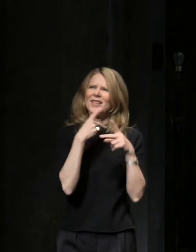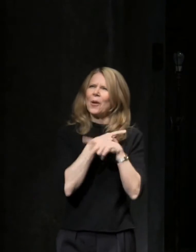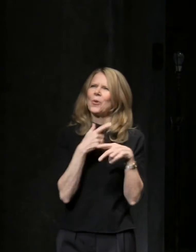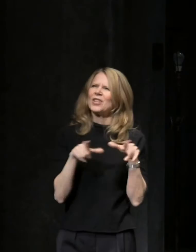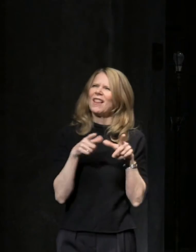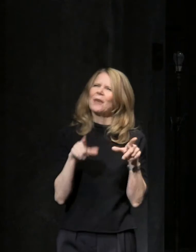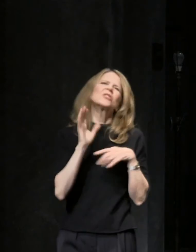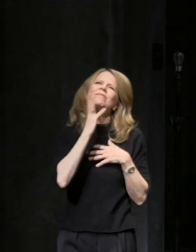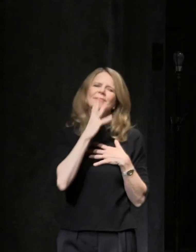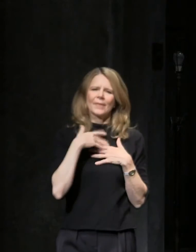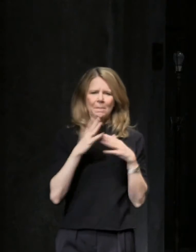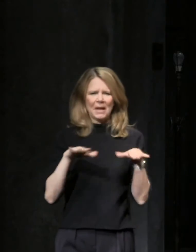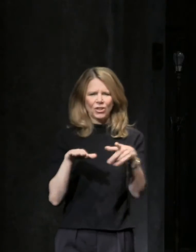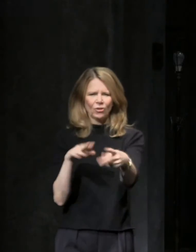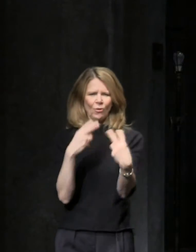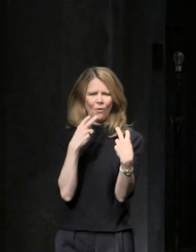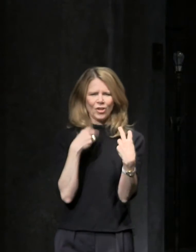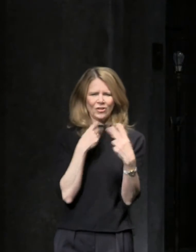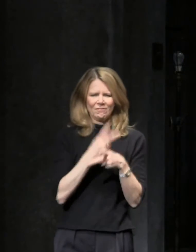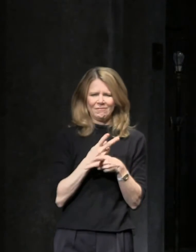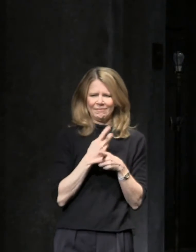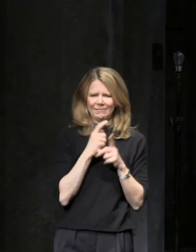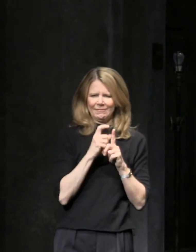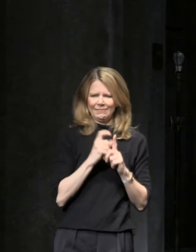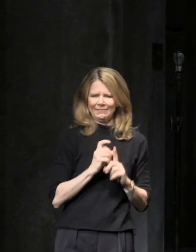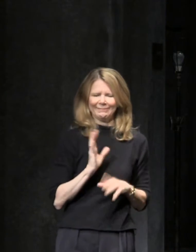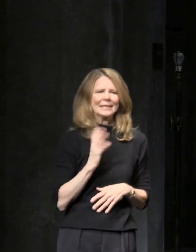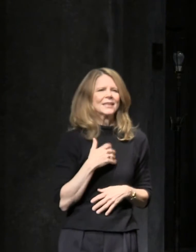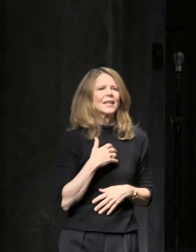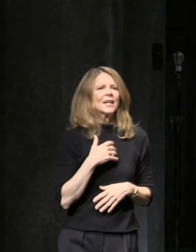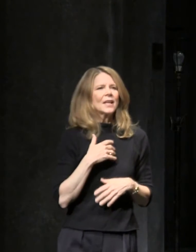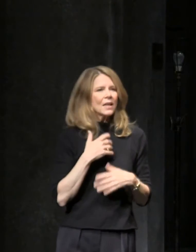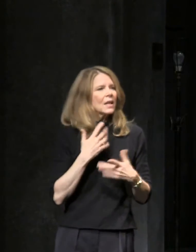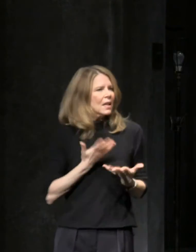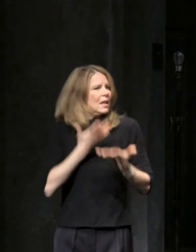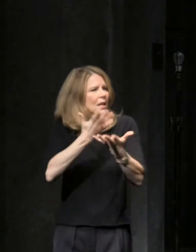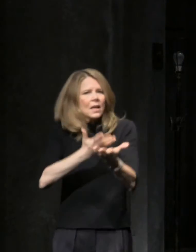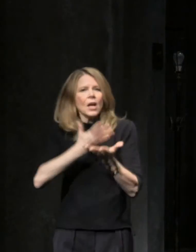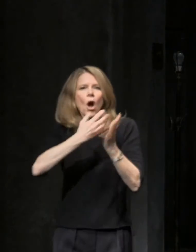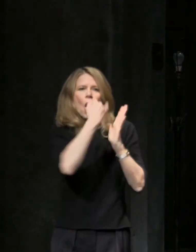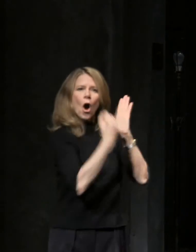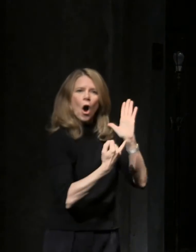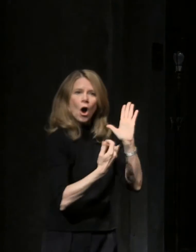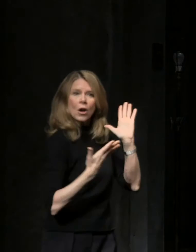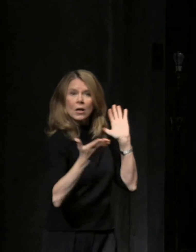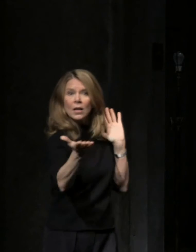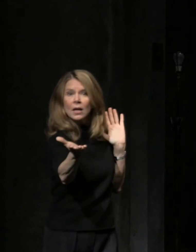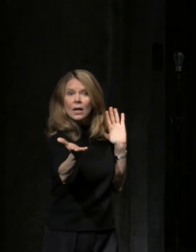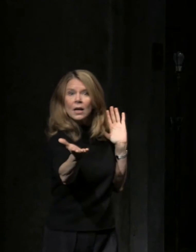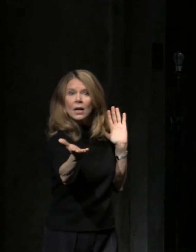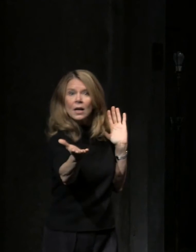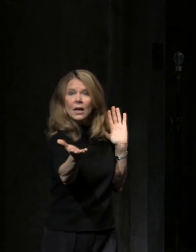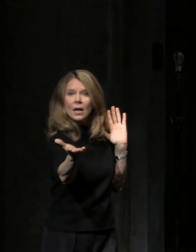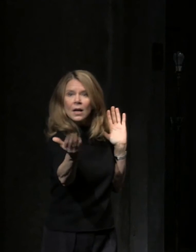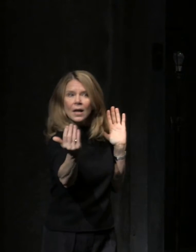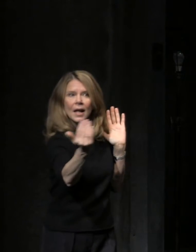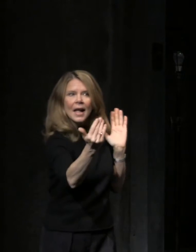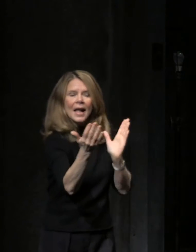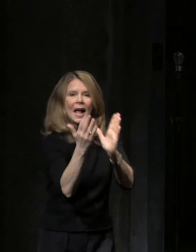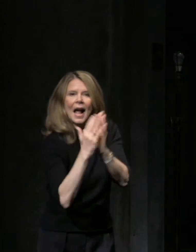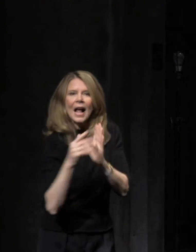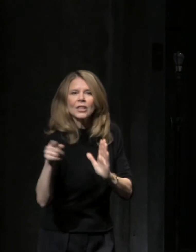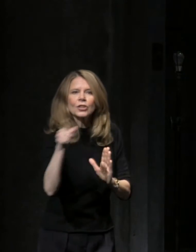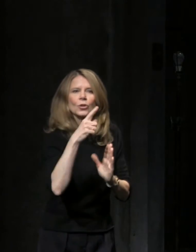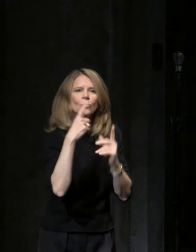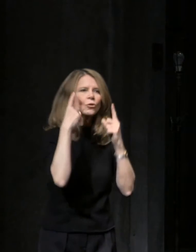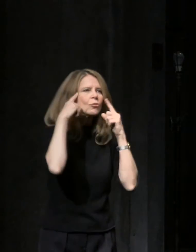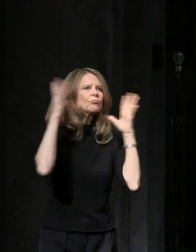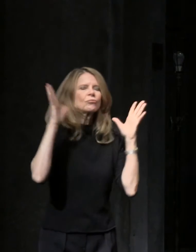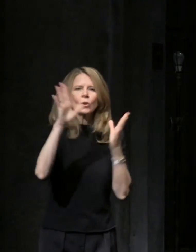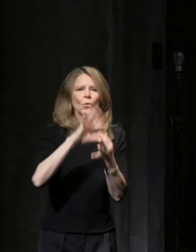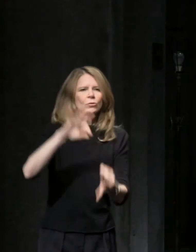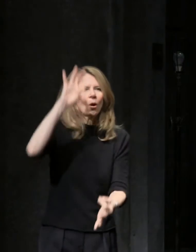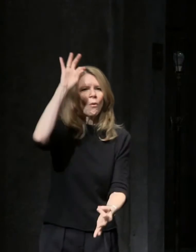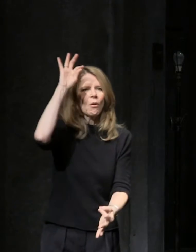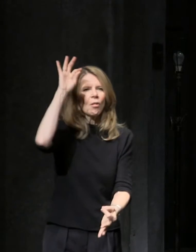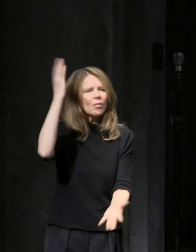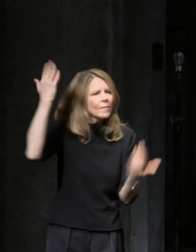but my children are here. But art invites us to put the soul at stake. And all I can